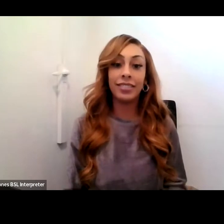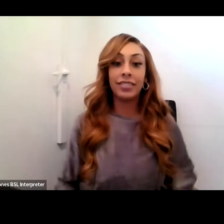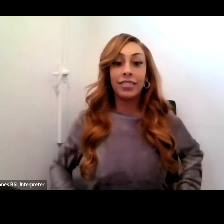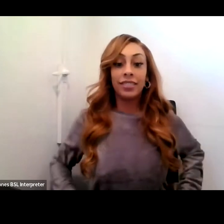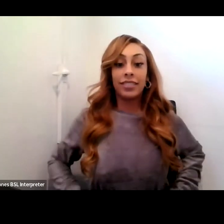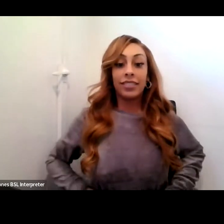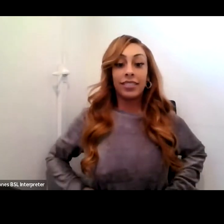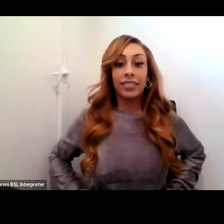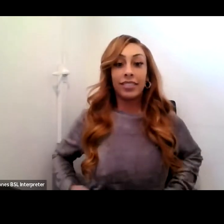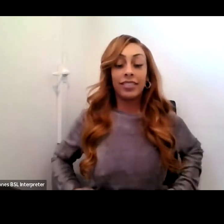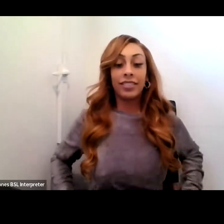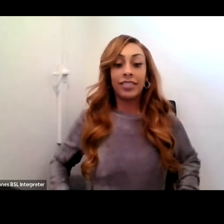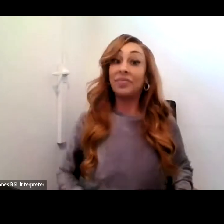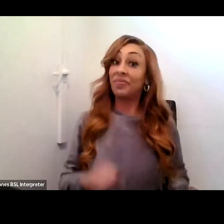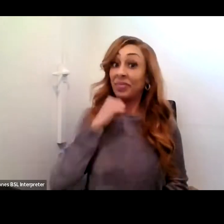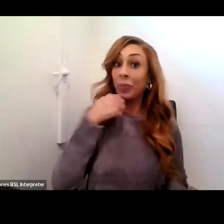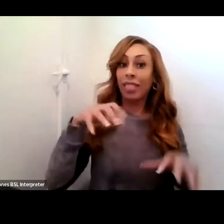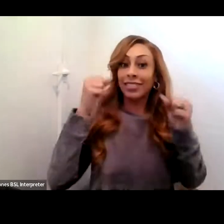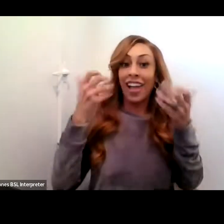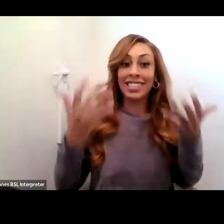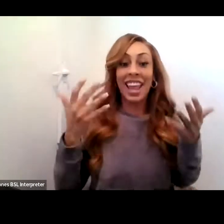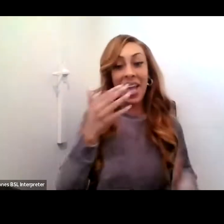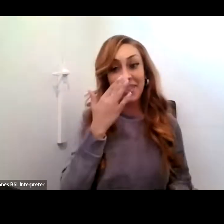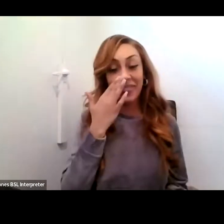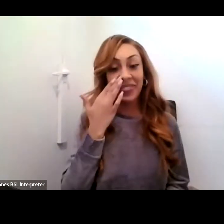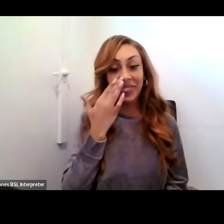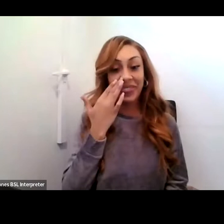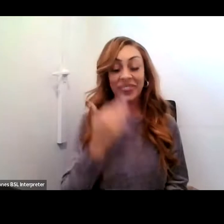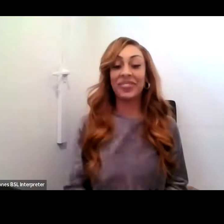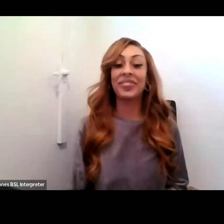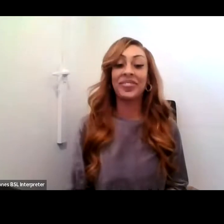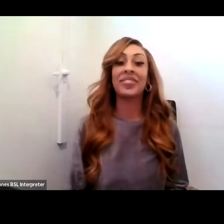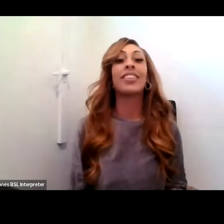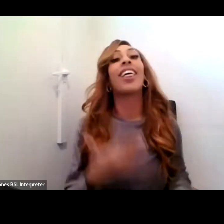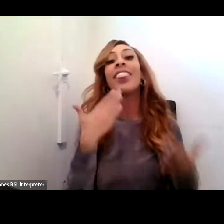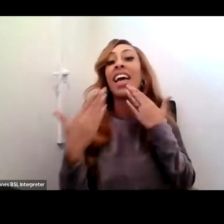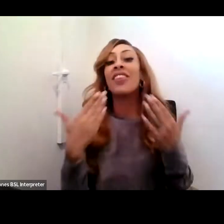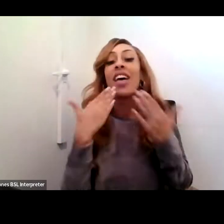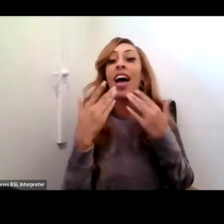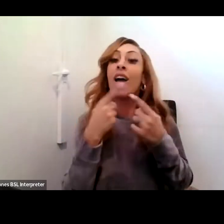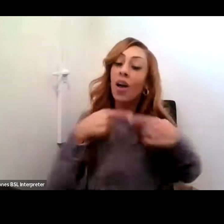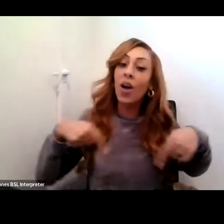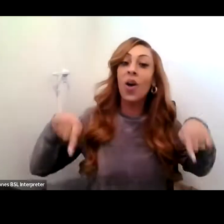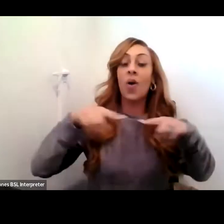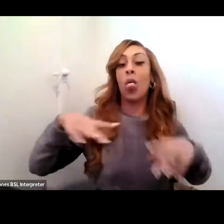But yeah, I think we'll restart now, everybody. So yeah, huge thanks to everyone that we have already heard from.